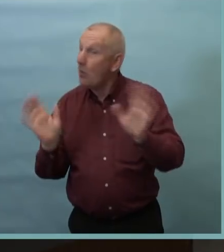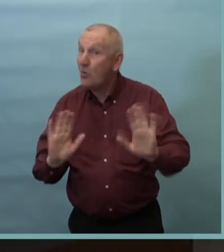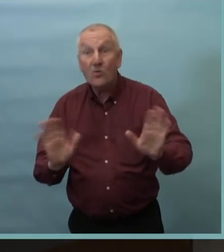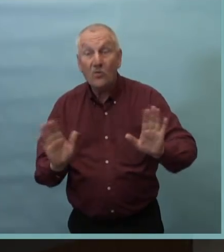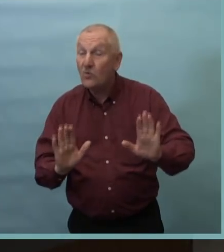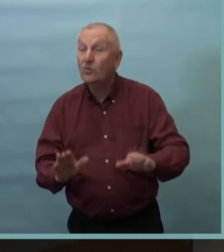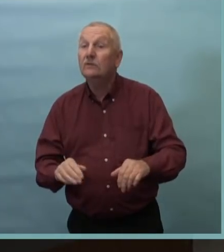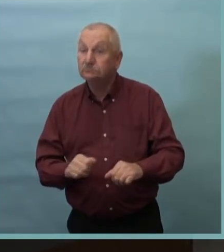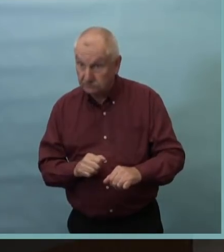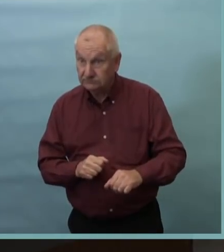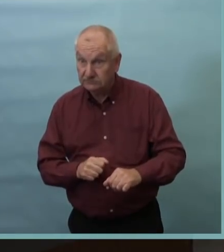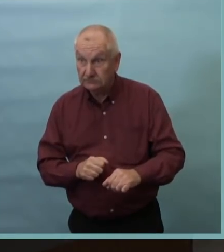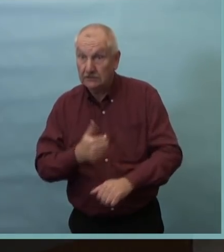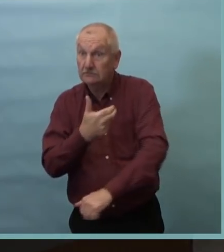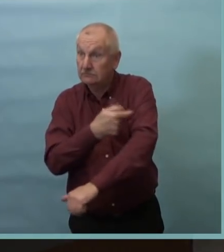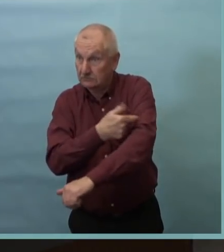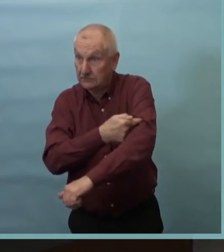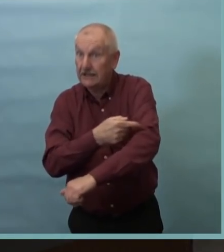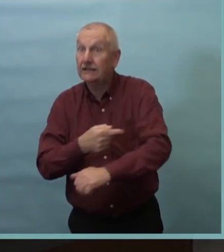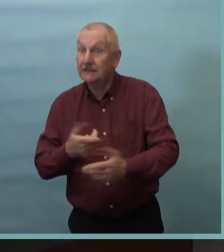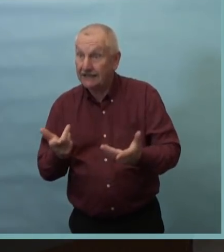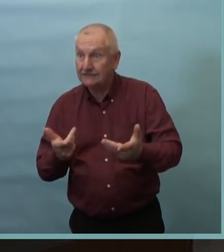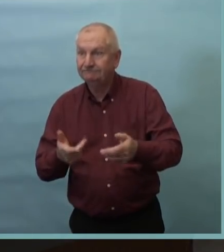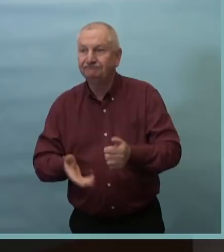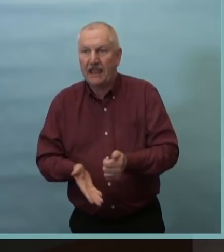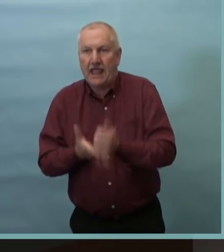people around us safe and certainly our our kids